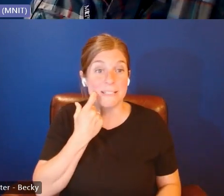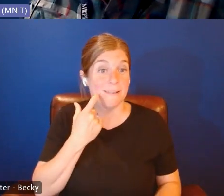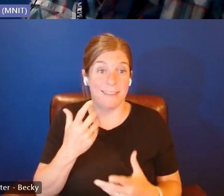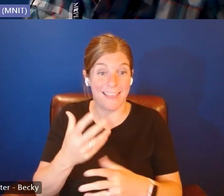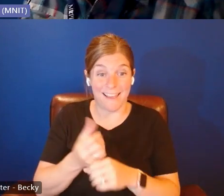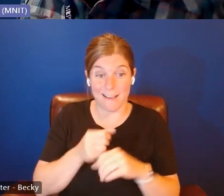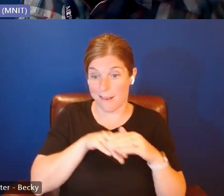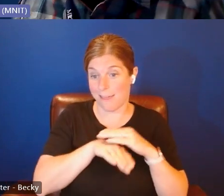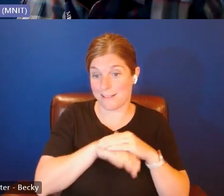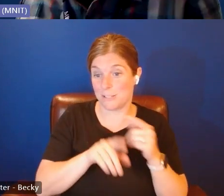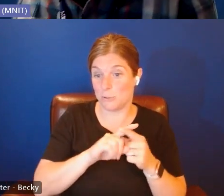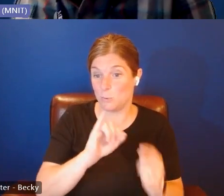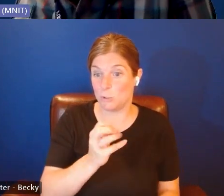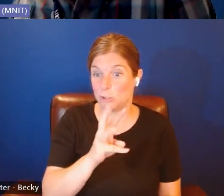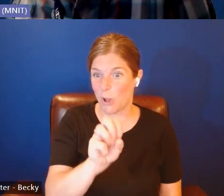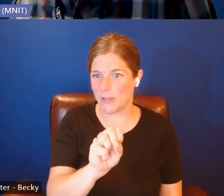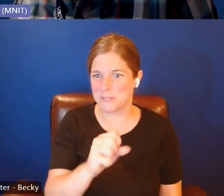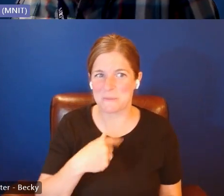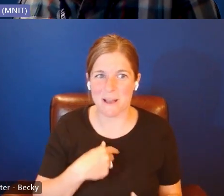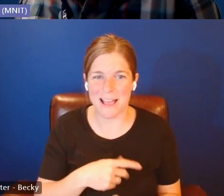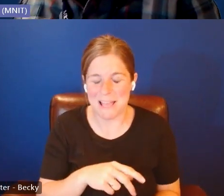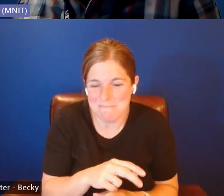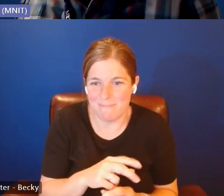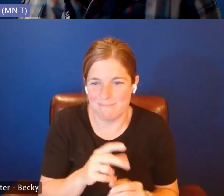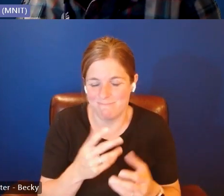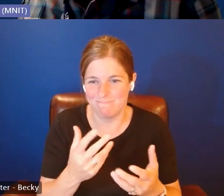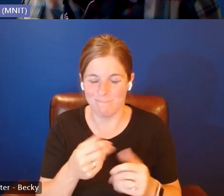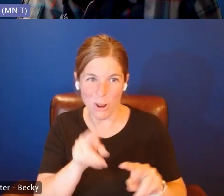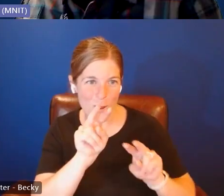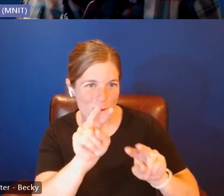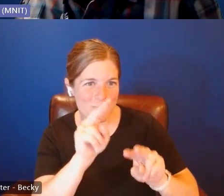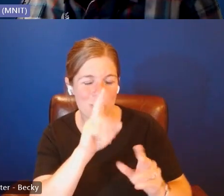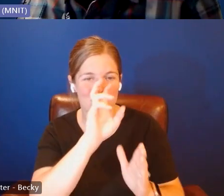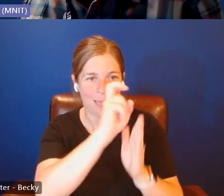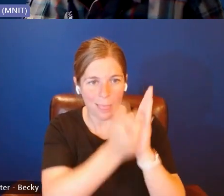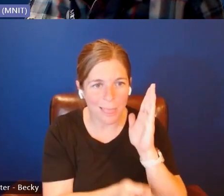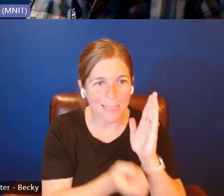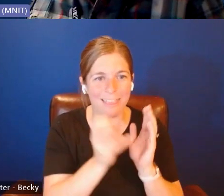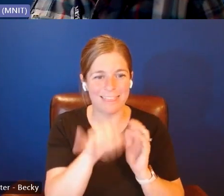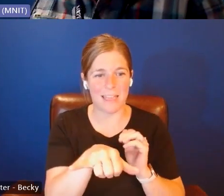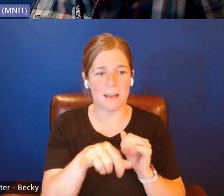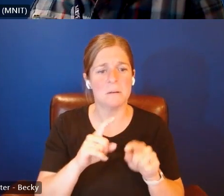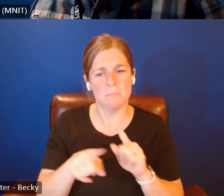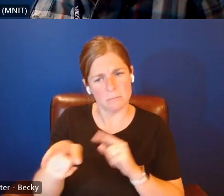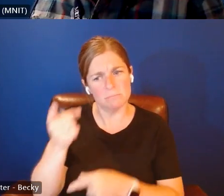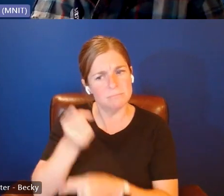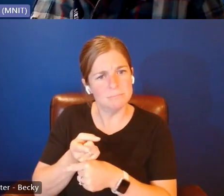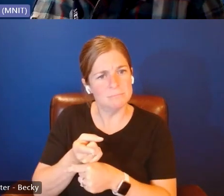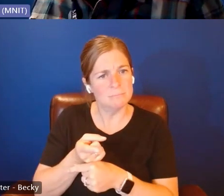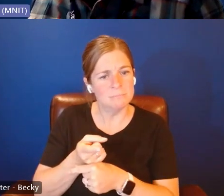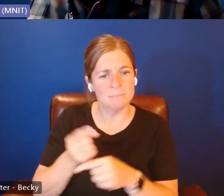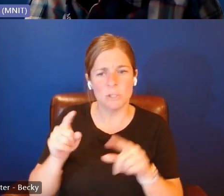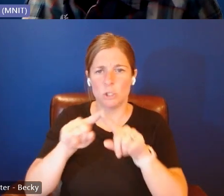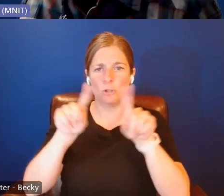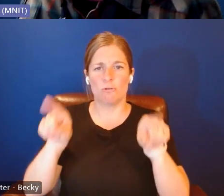so I'm looking forward to jumping into it. And like you said, the screen readers, do-- they make their own decisions.